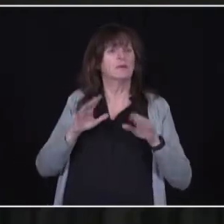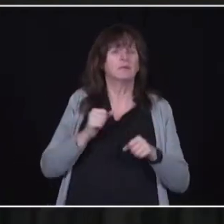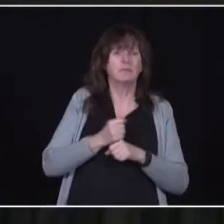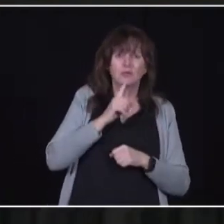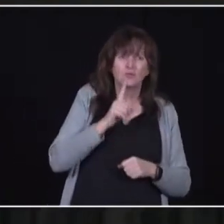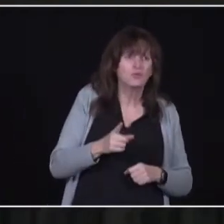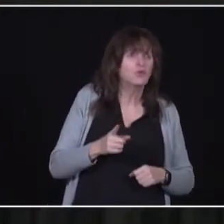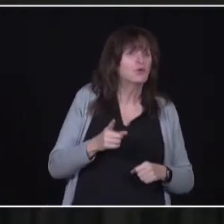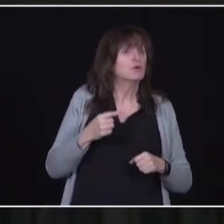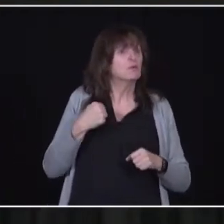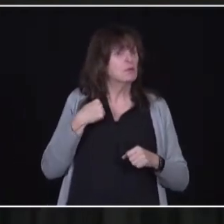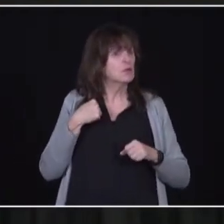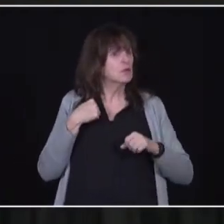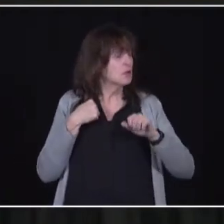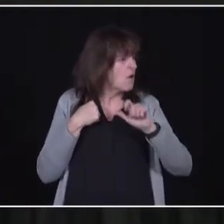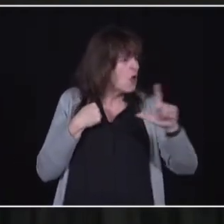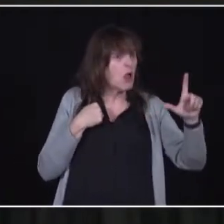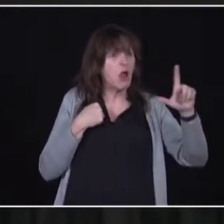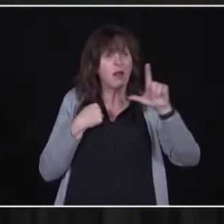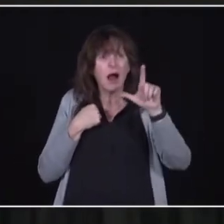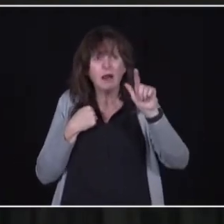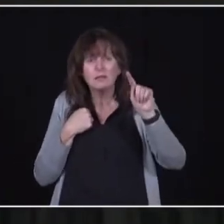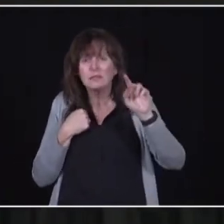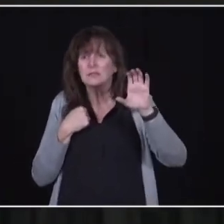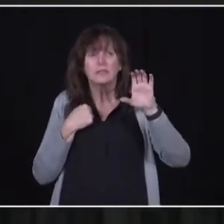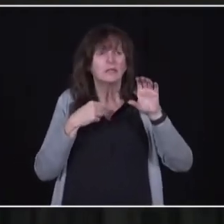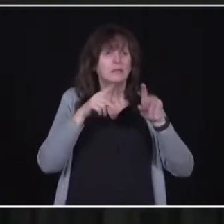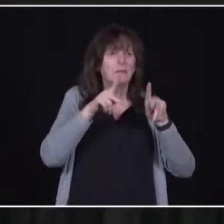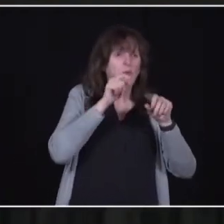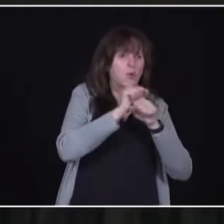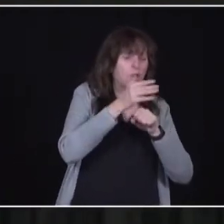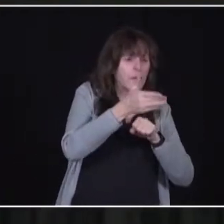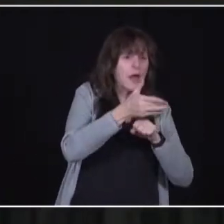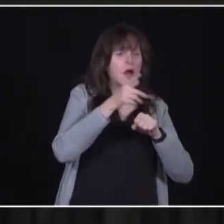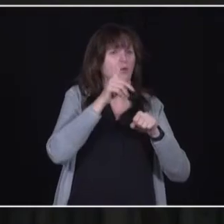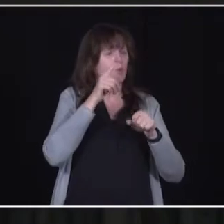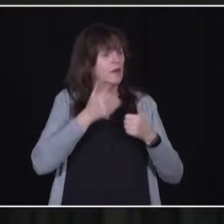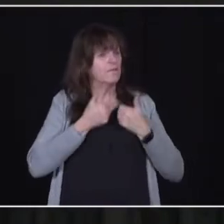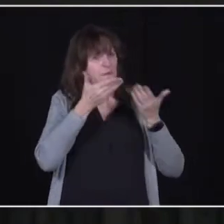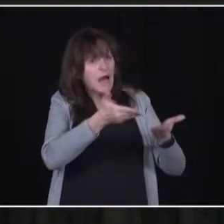that we have all the long-term care workers in and patients done and also the retirement homes